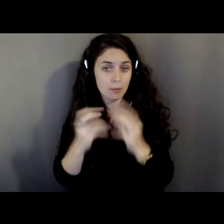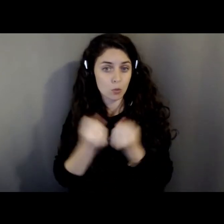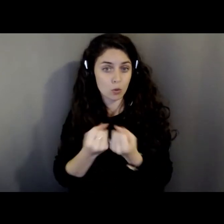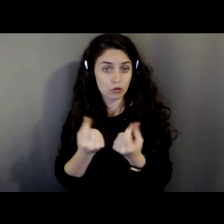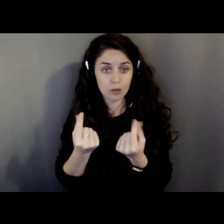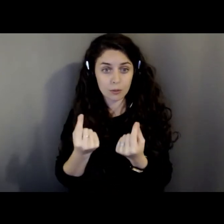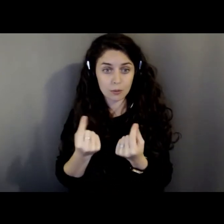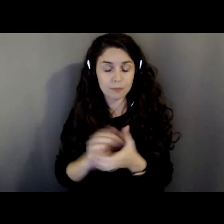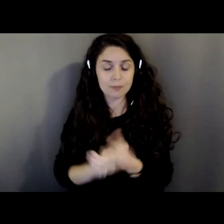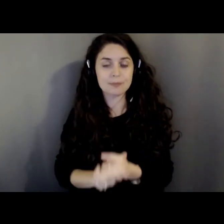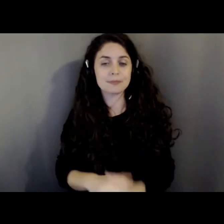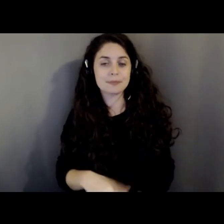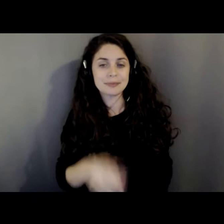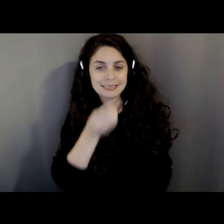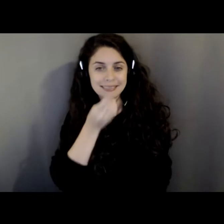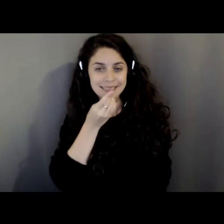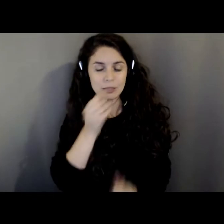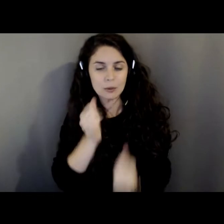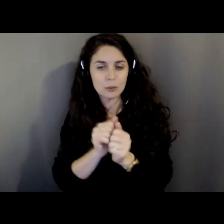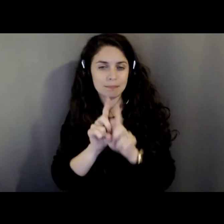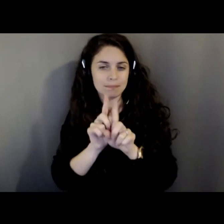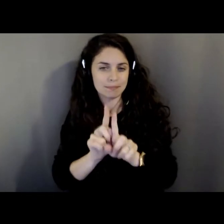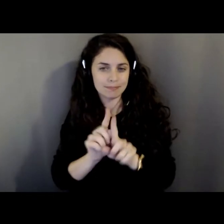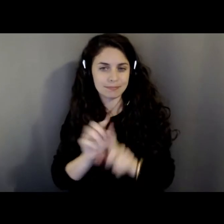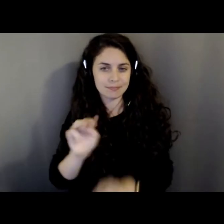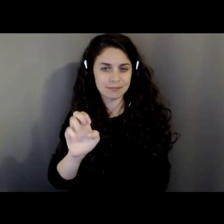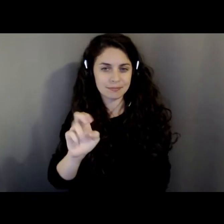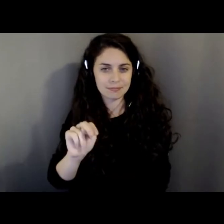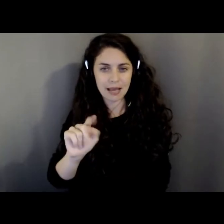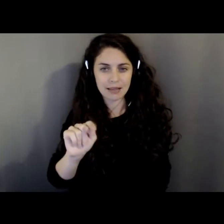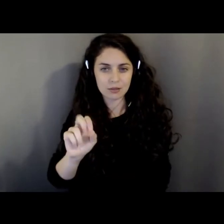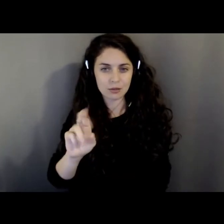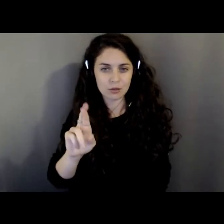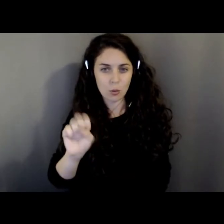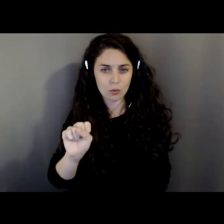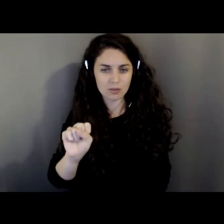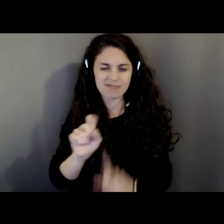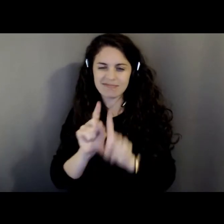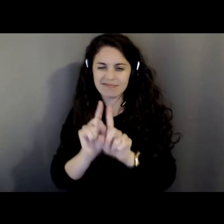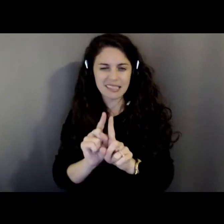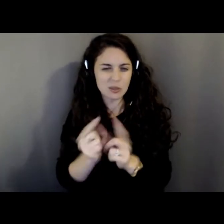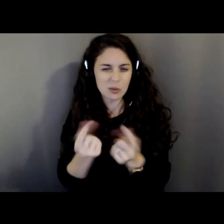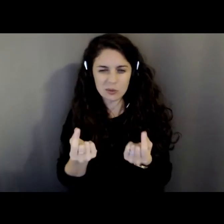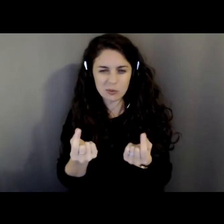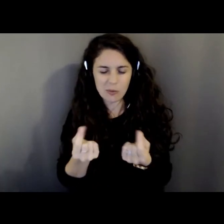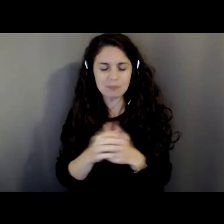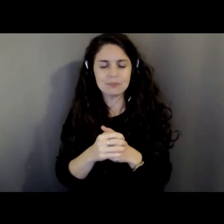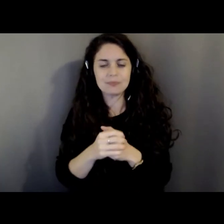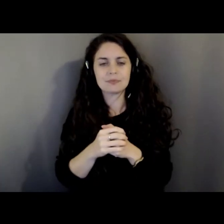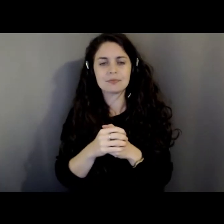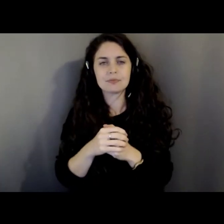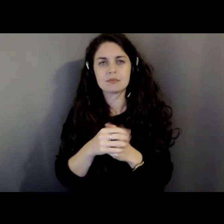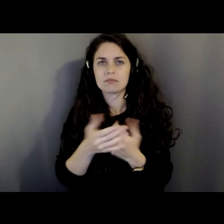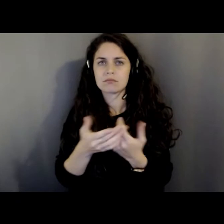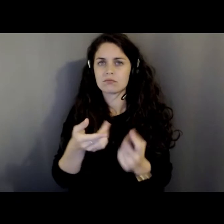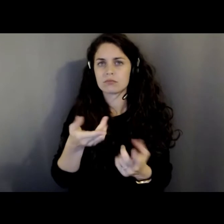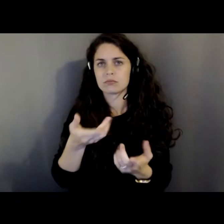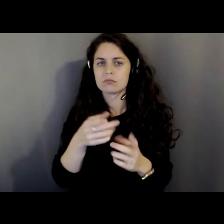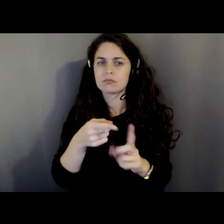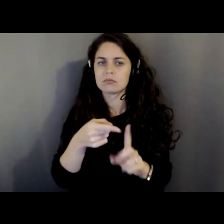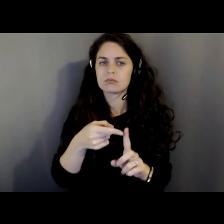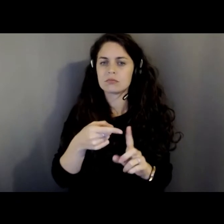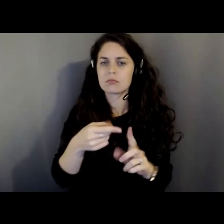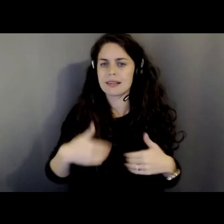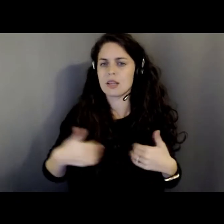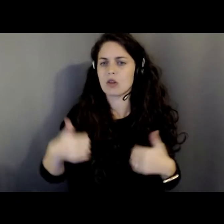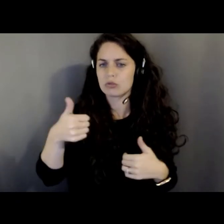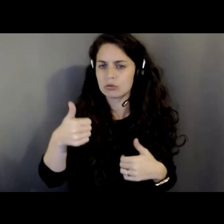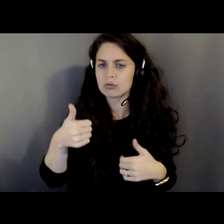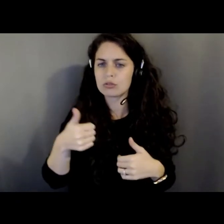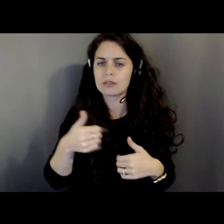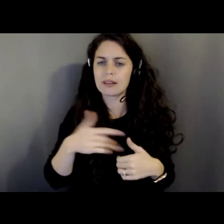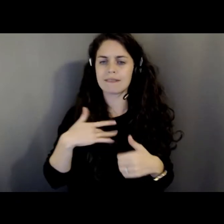dinner with mentors. These are mentors that are younger and easily relatable with the students,